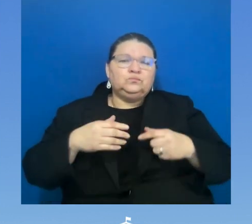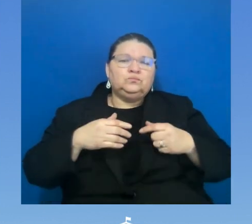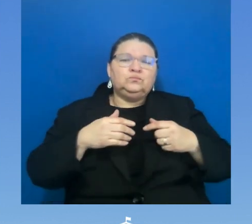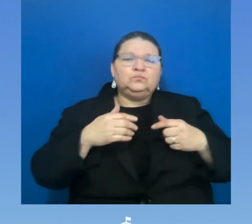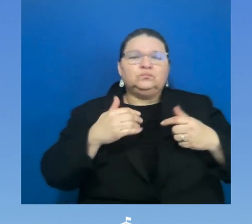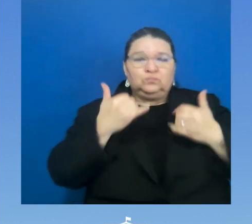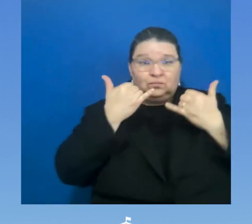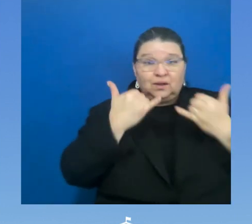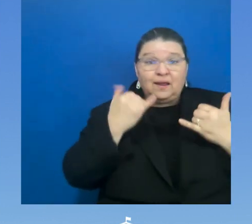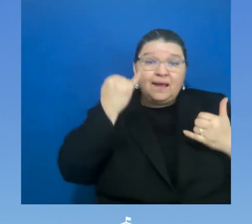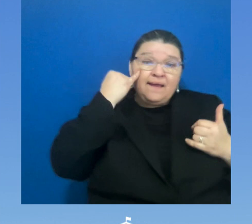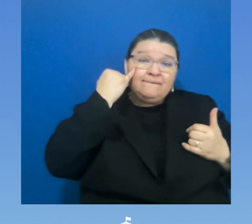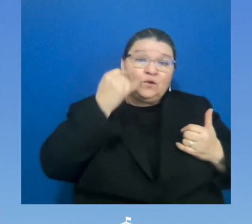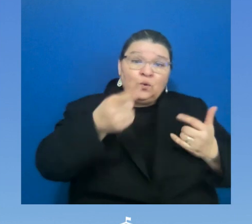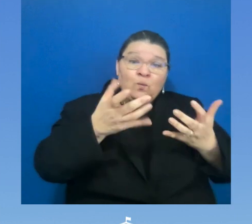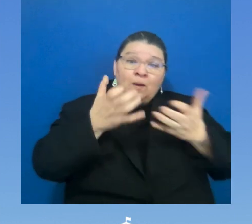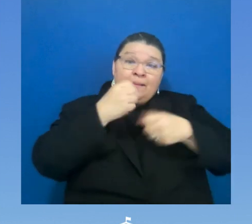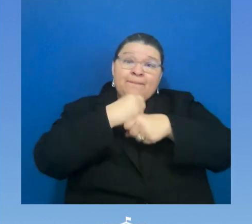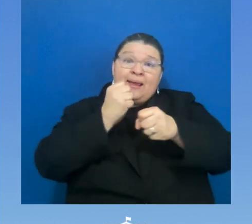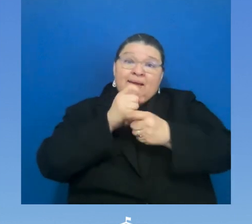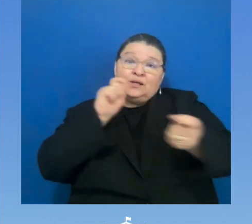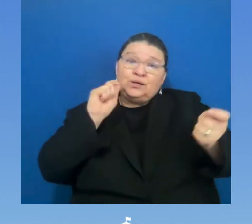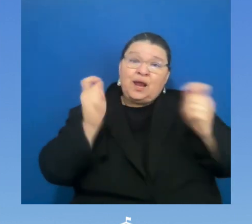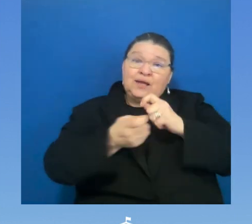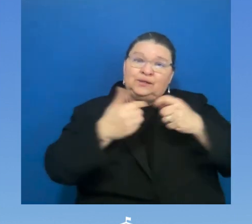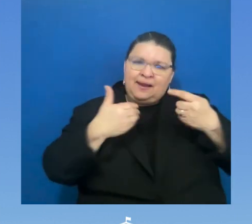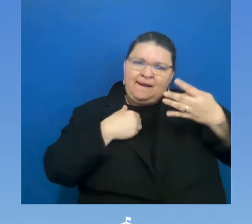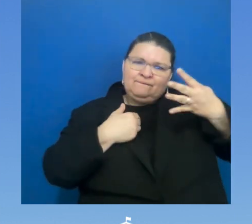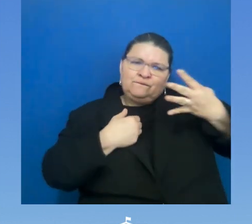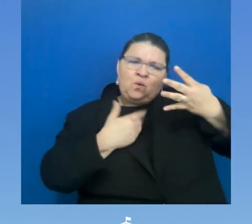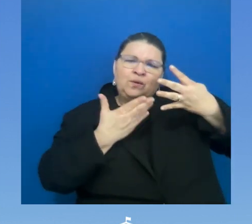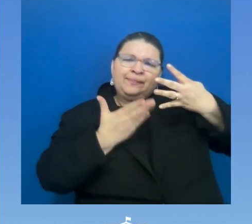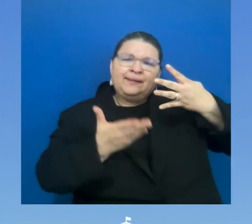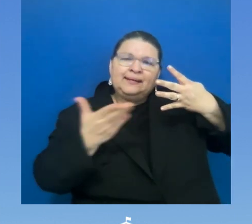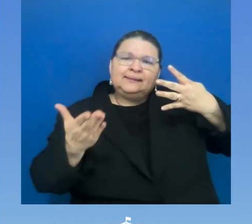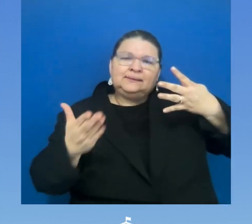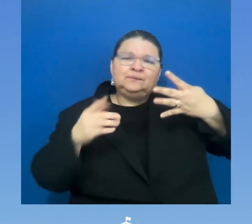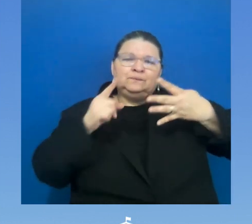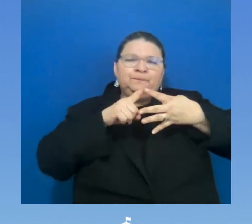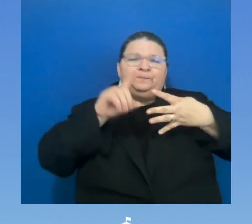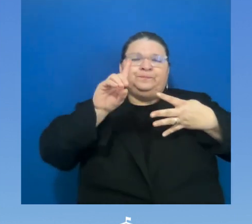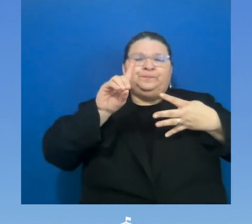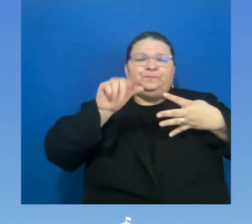One is you have to look at your data. You have to look at the actual data and have third party objectivity.